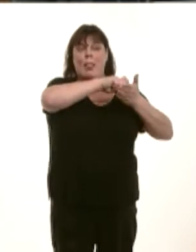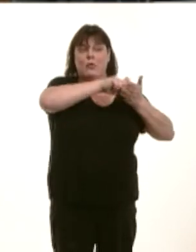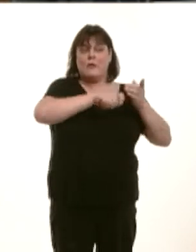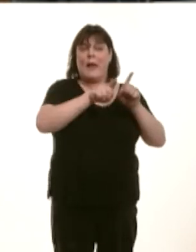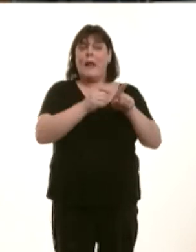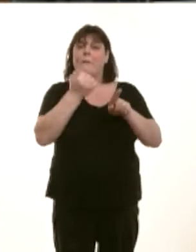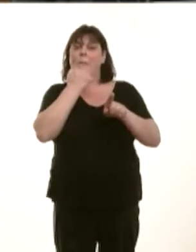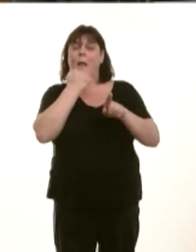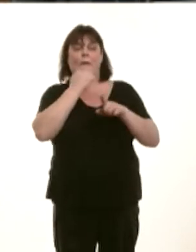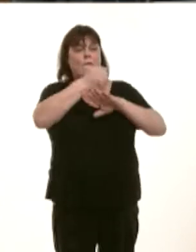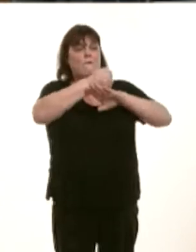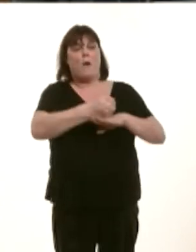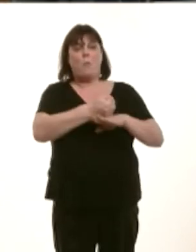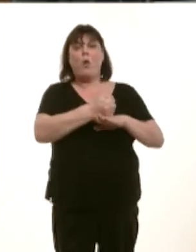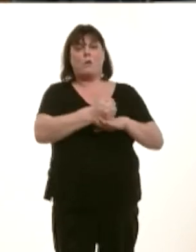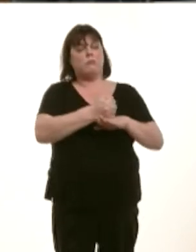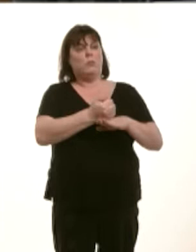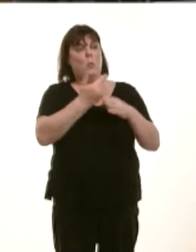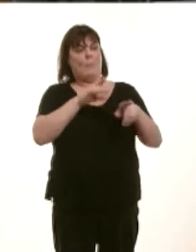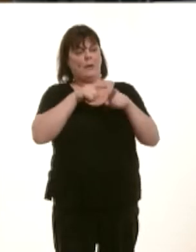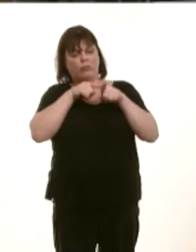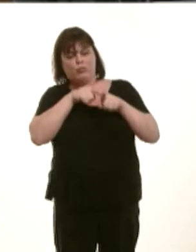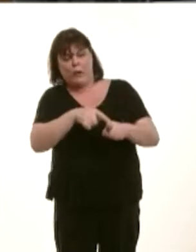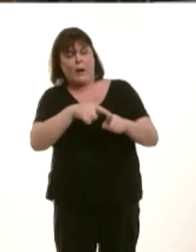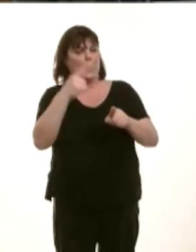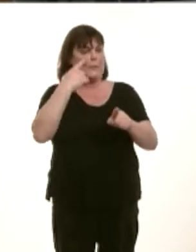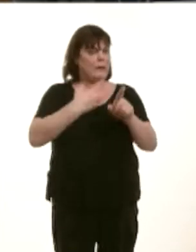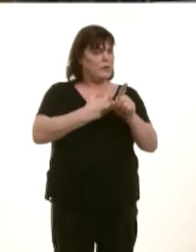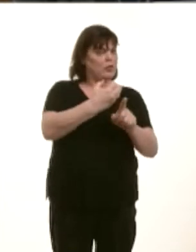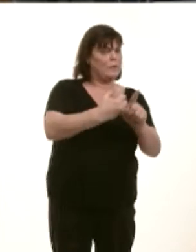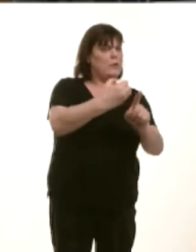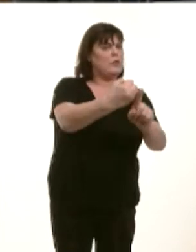pretty soon in terms of seeing the scale of that transformation. For many students, as